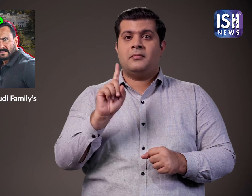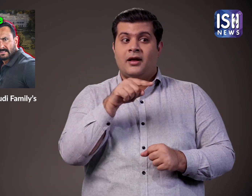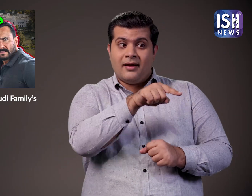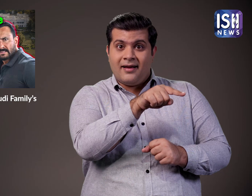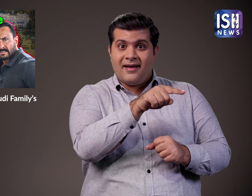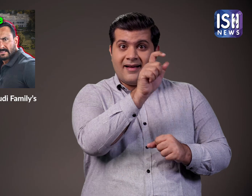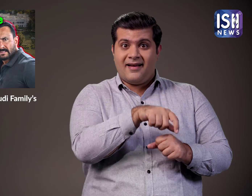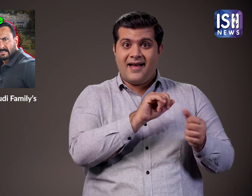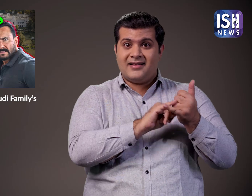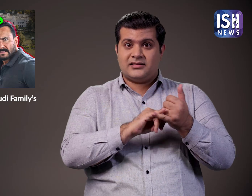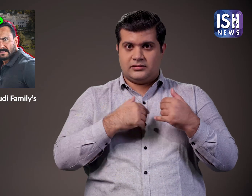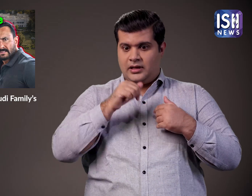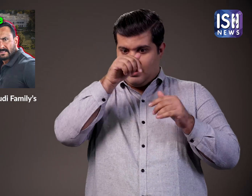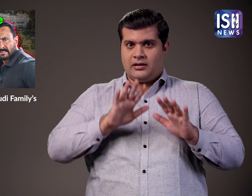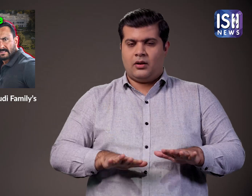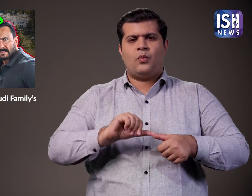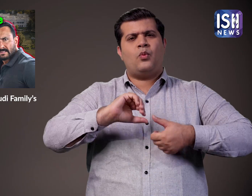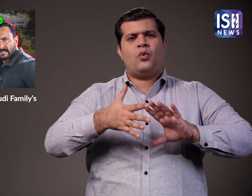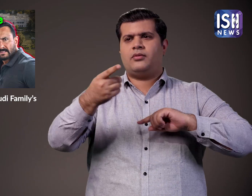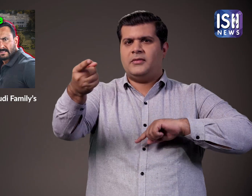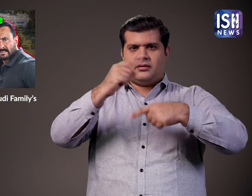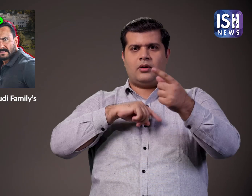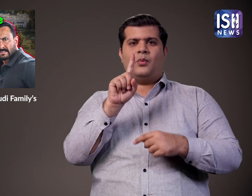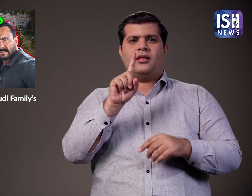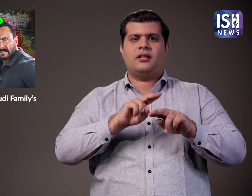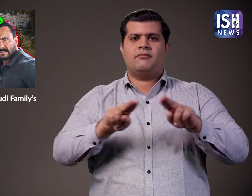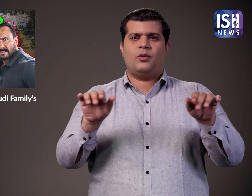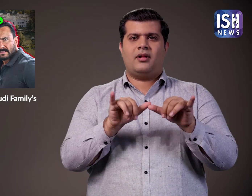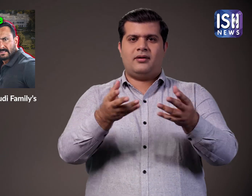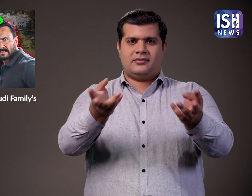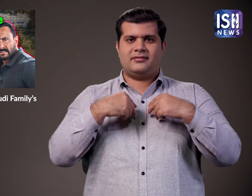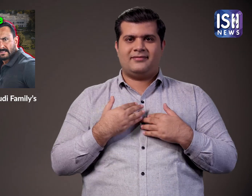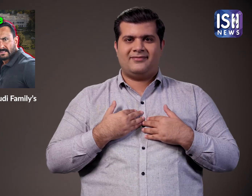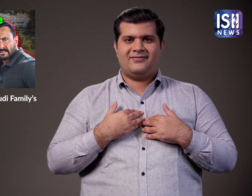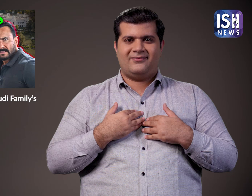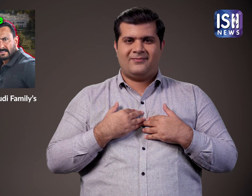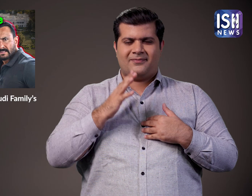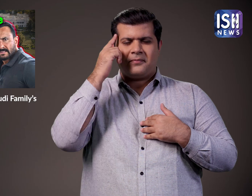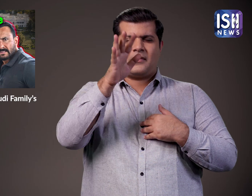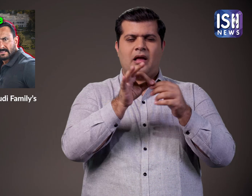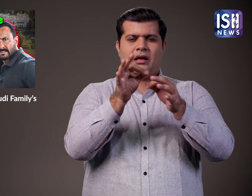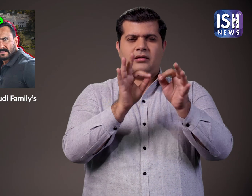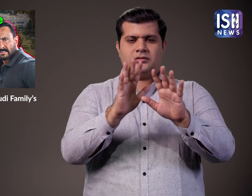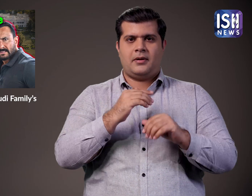Since Sajida decided to stay back in India, she became the legal heir to the properties. Let me explain further.